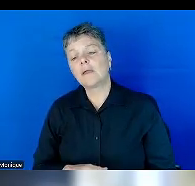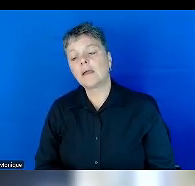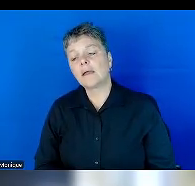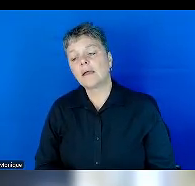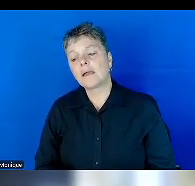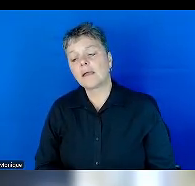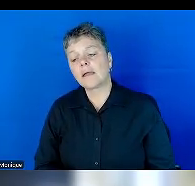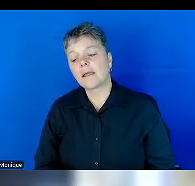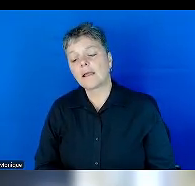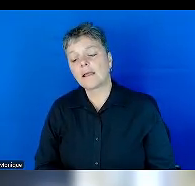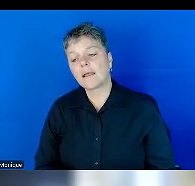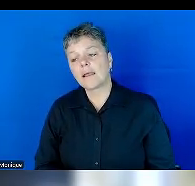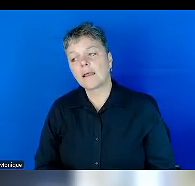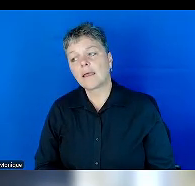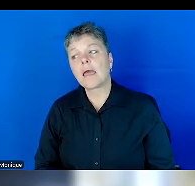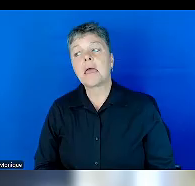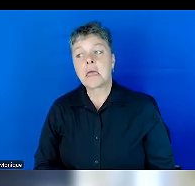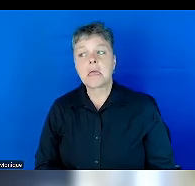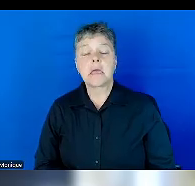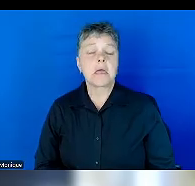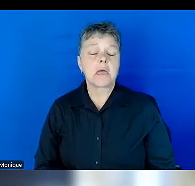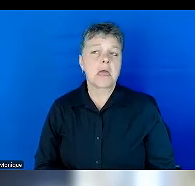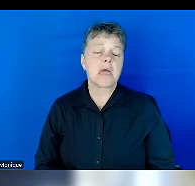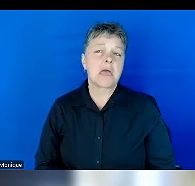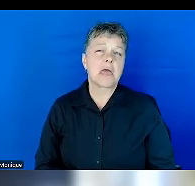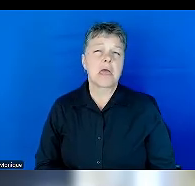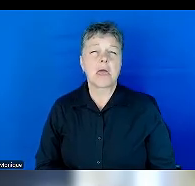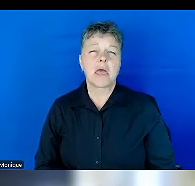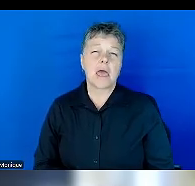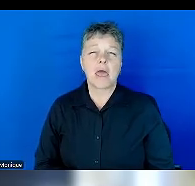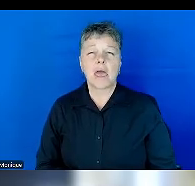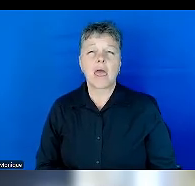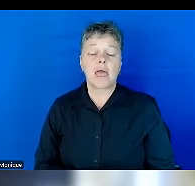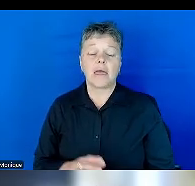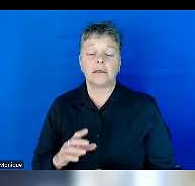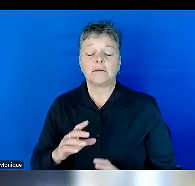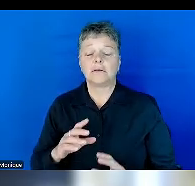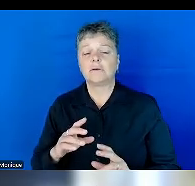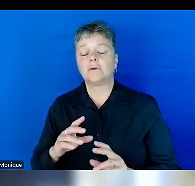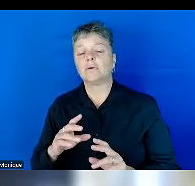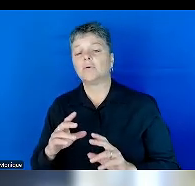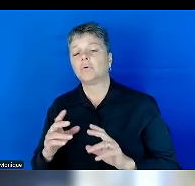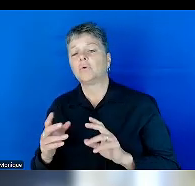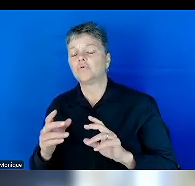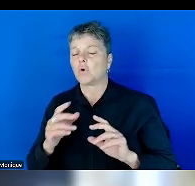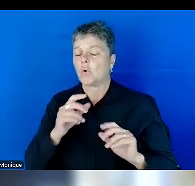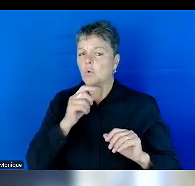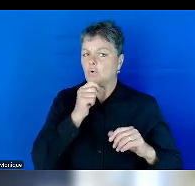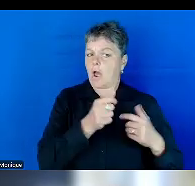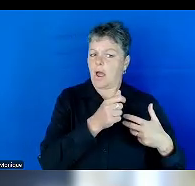um factor that is not considered for summary advice and referrals but is considered for legal